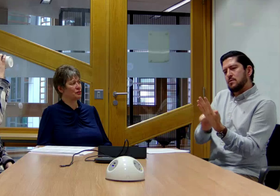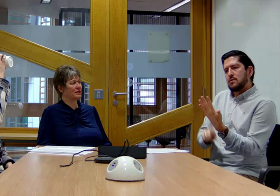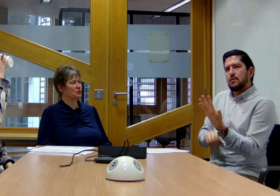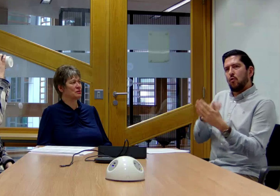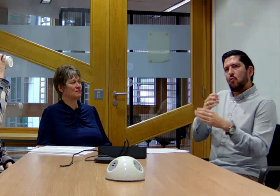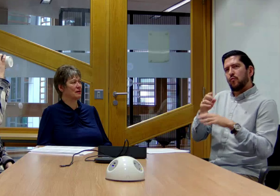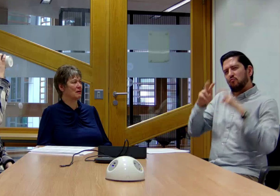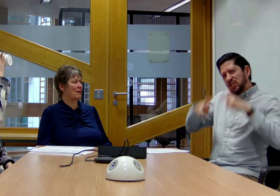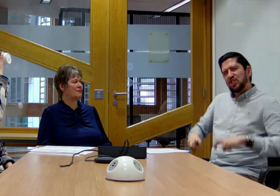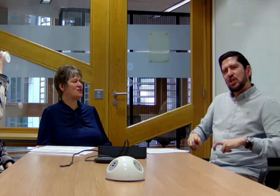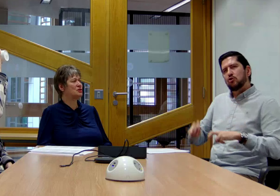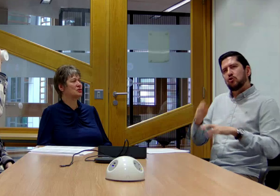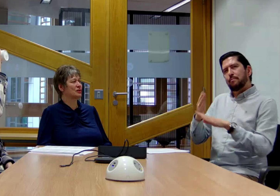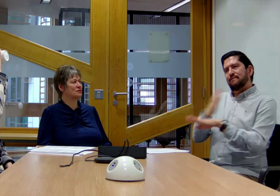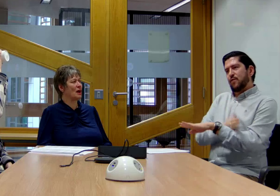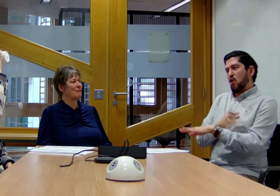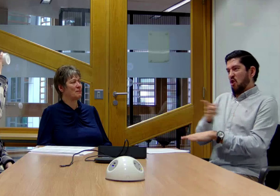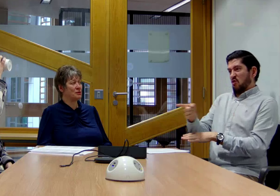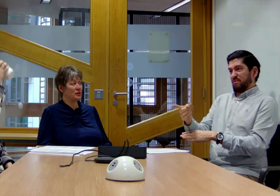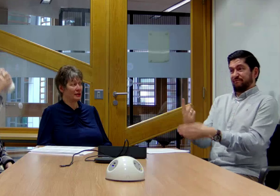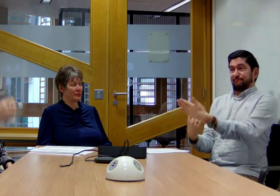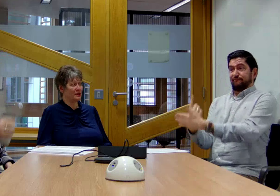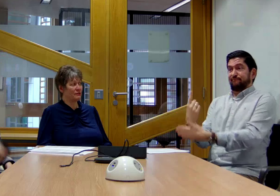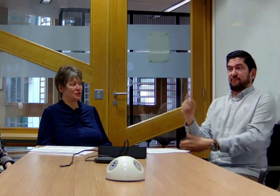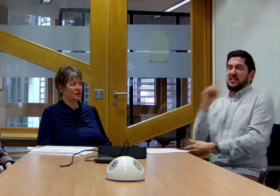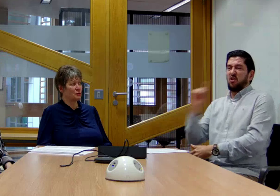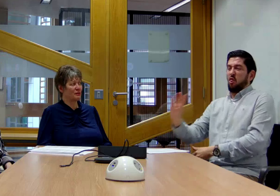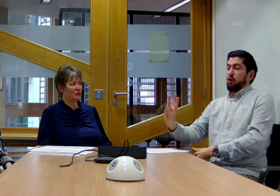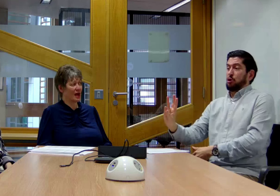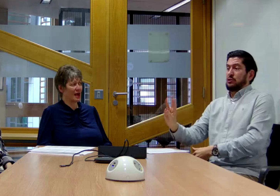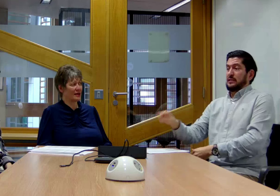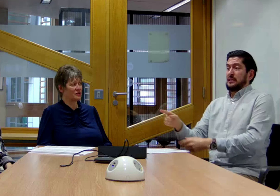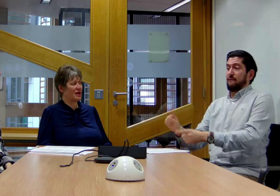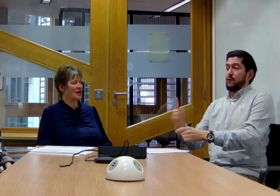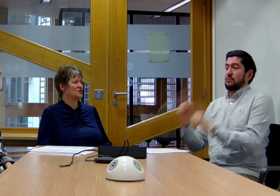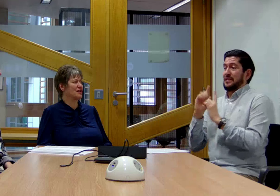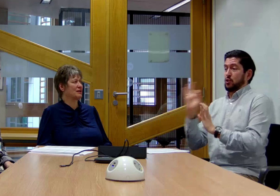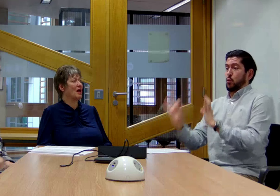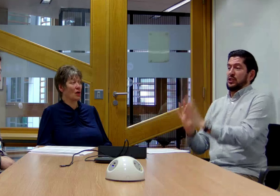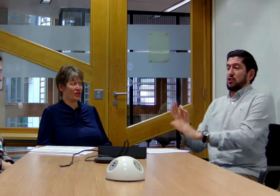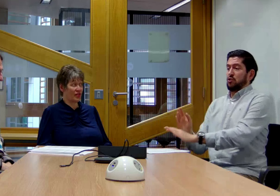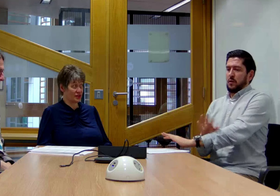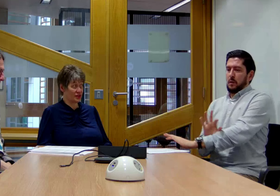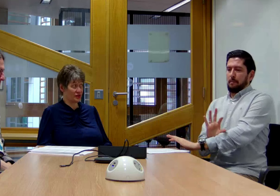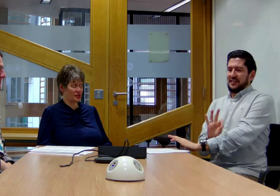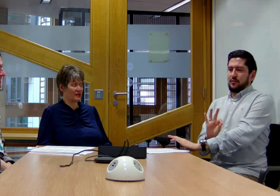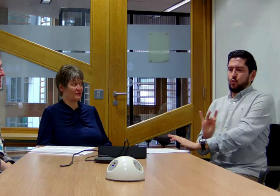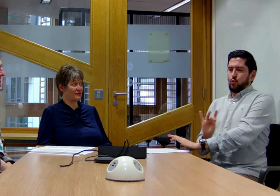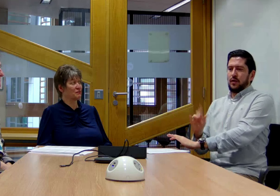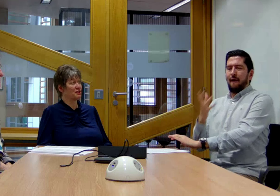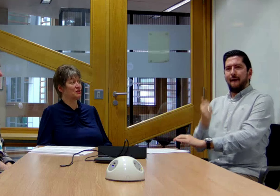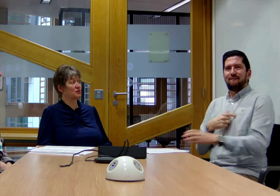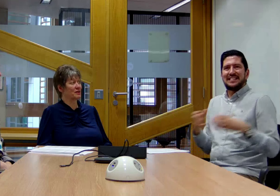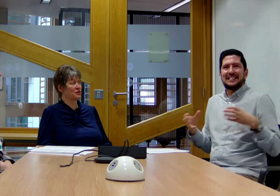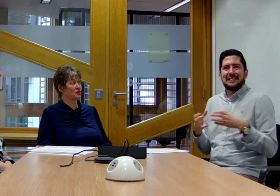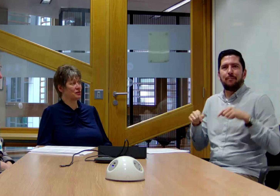so we try to support by, for example, doing sort of a pre-script. We do a little bit of research beforehand and say on the Thursday there s First Minister's Questions, maybe